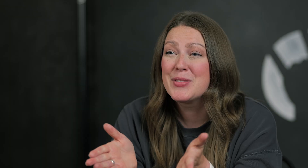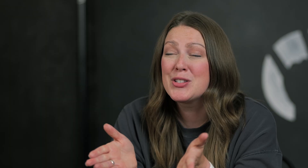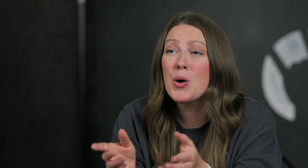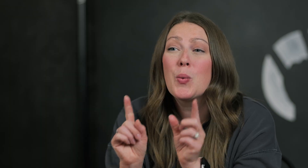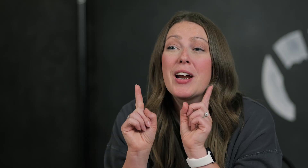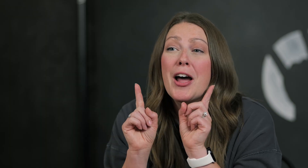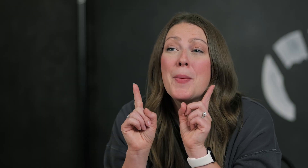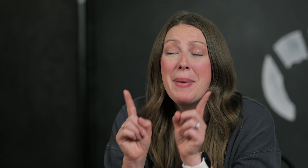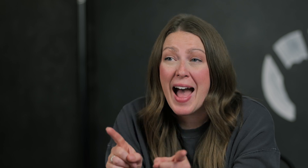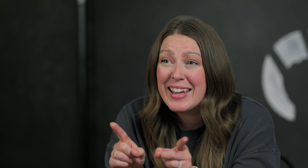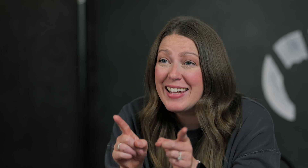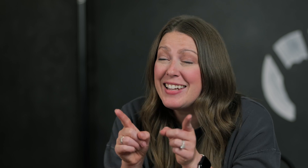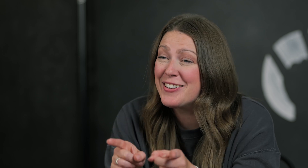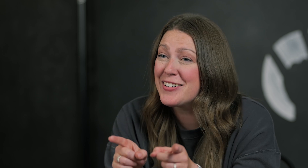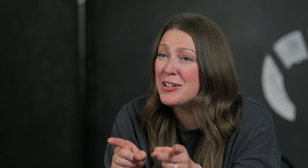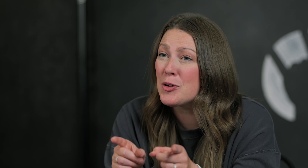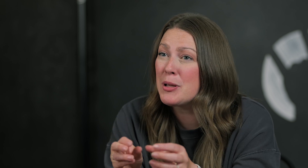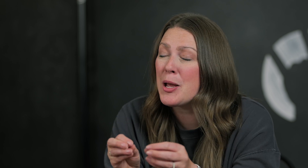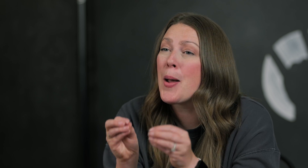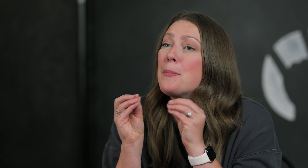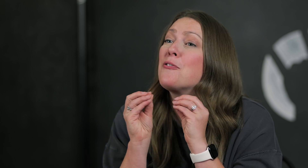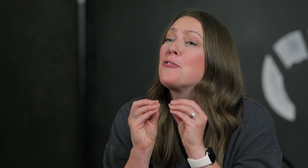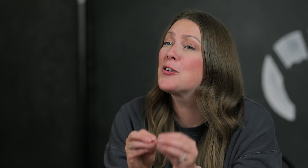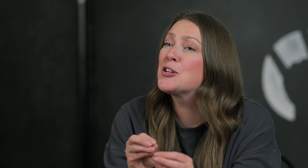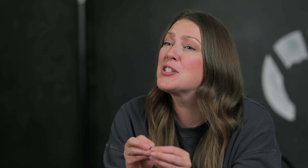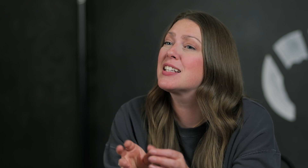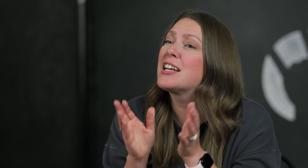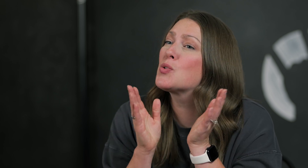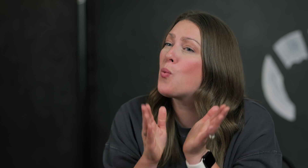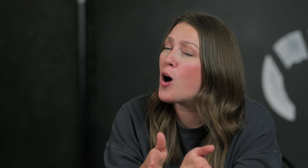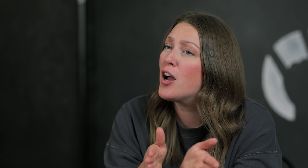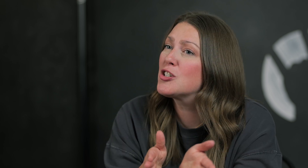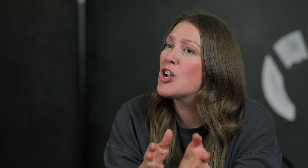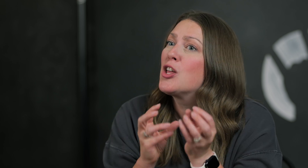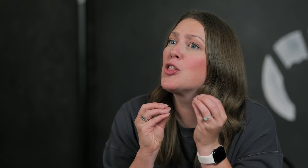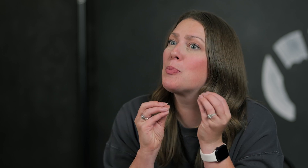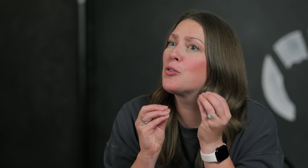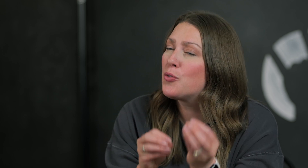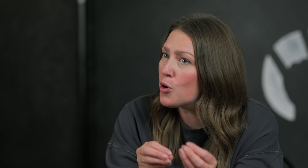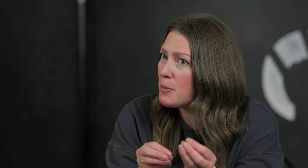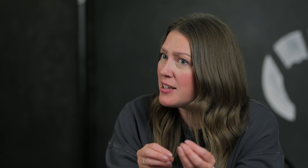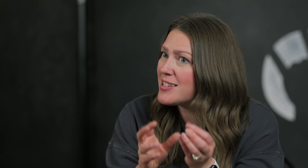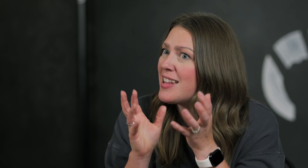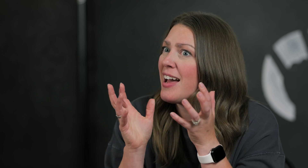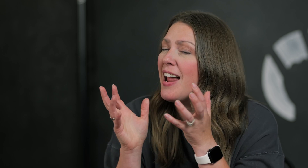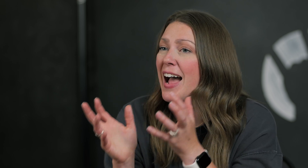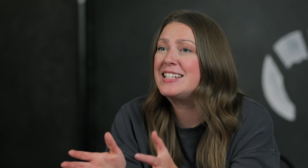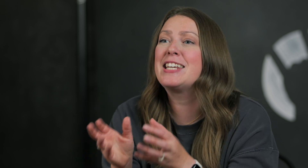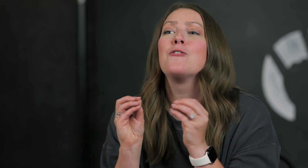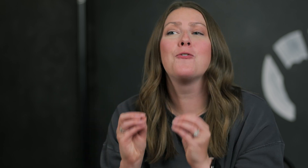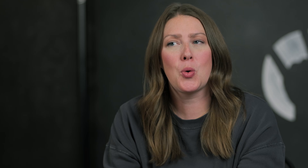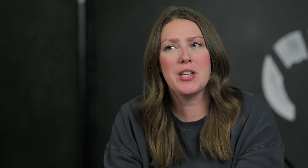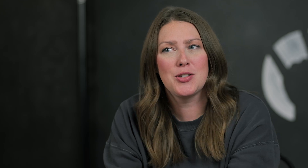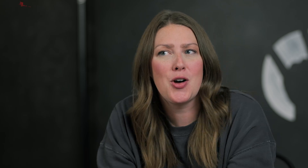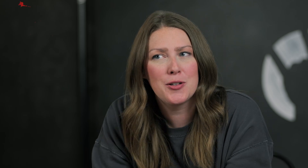So we're going to unpack it here in a little bit. But first, let's watch the performance that I did for this song.